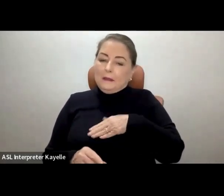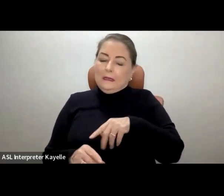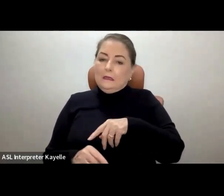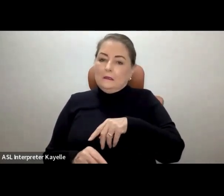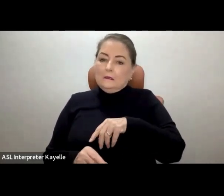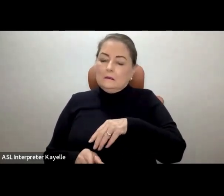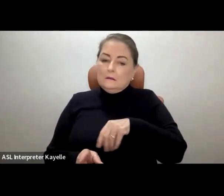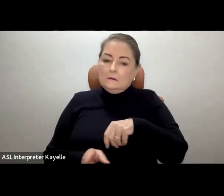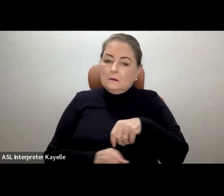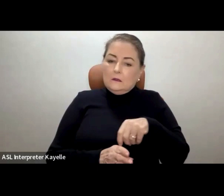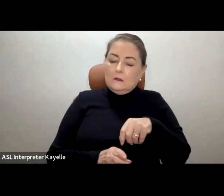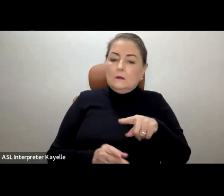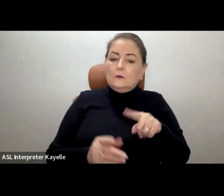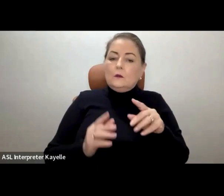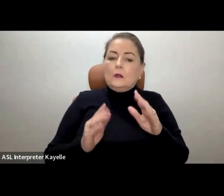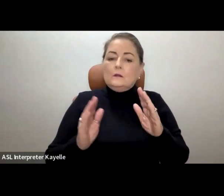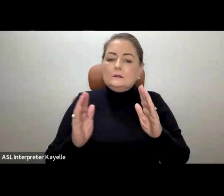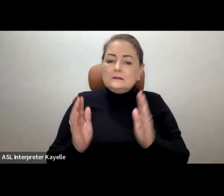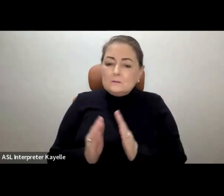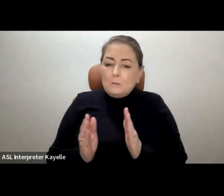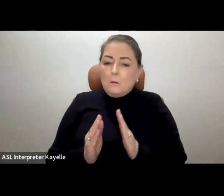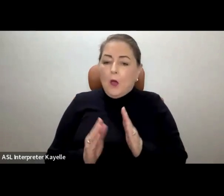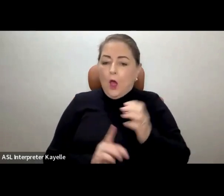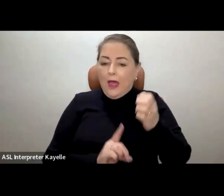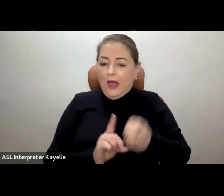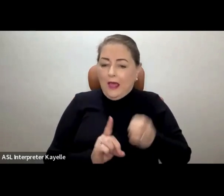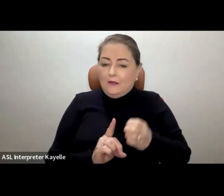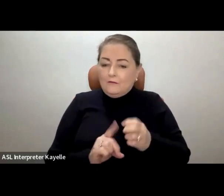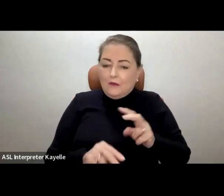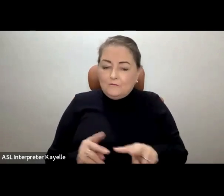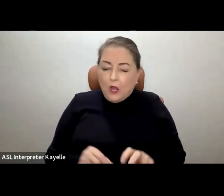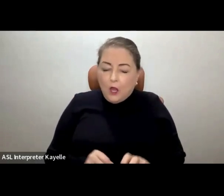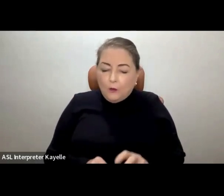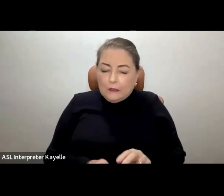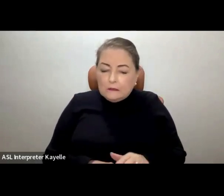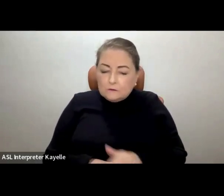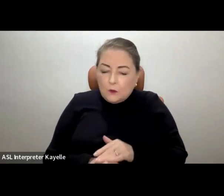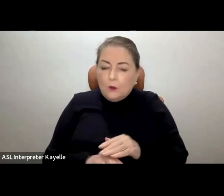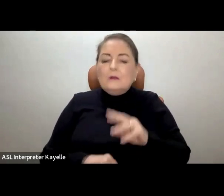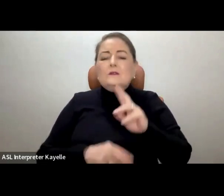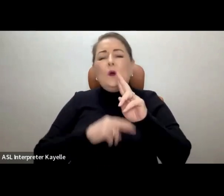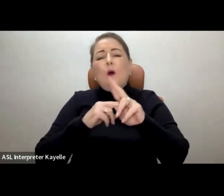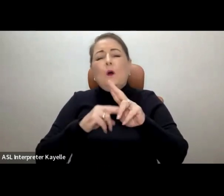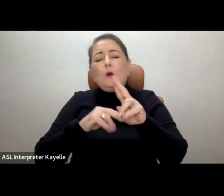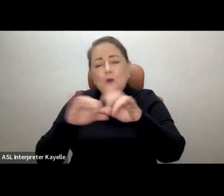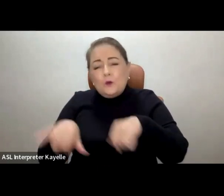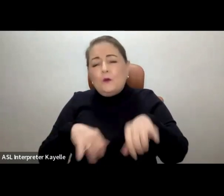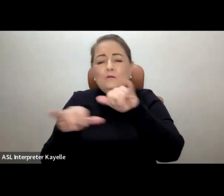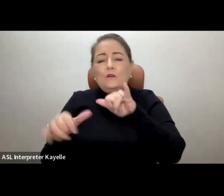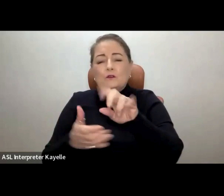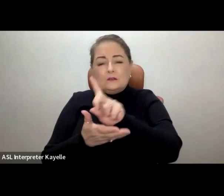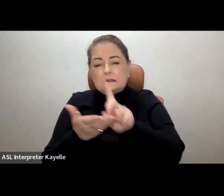small elevator that will move very slowly. So universal design is really the way to go. And the best way to do it no offense to